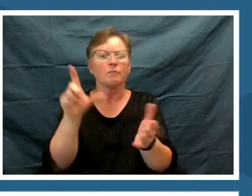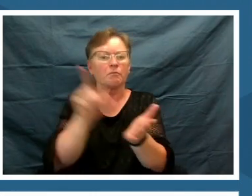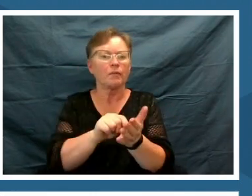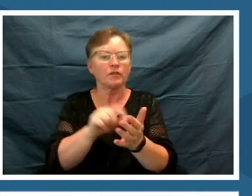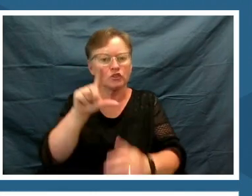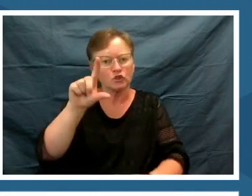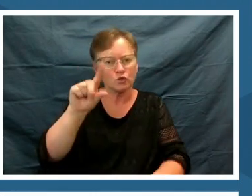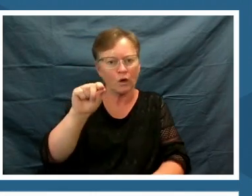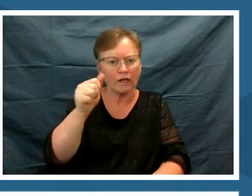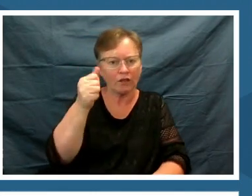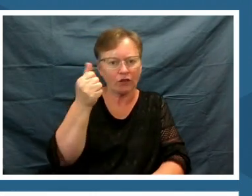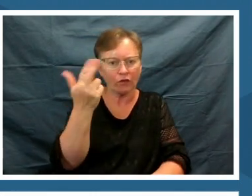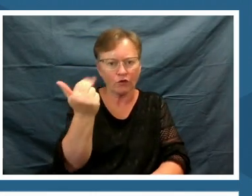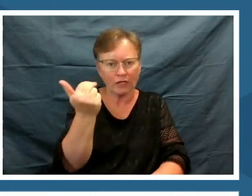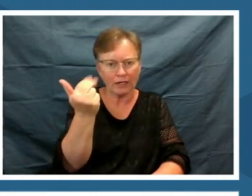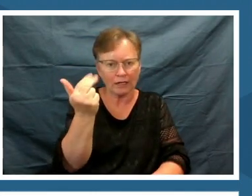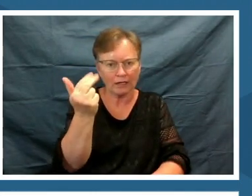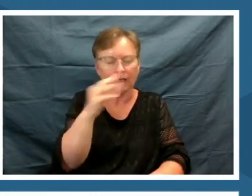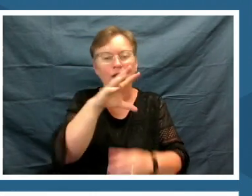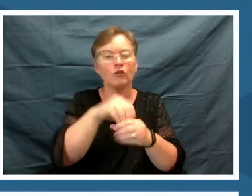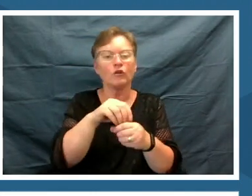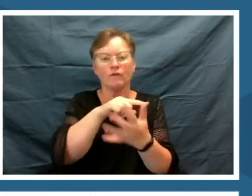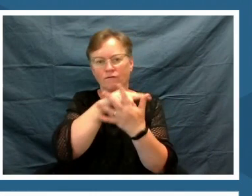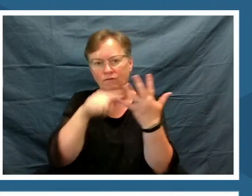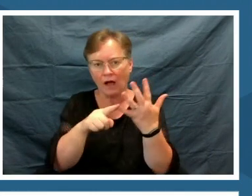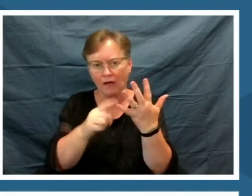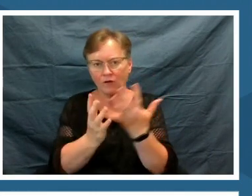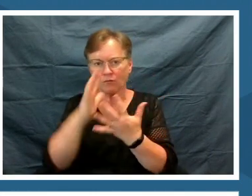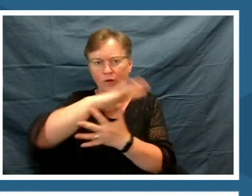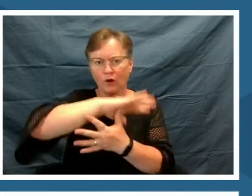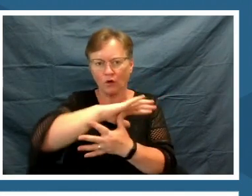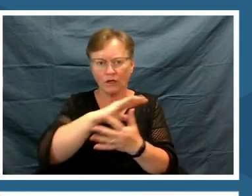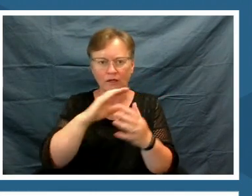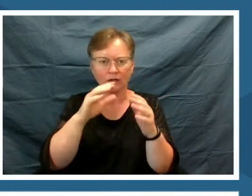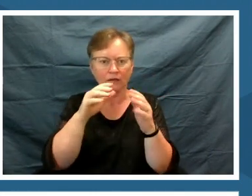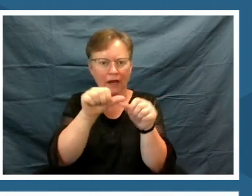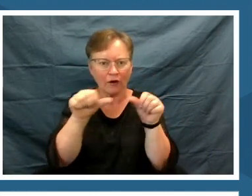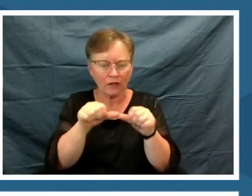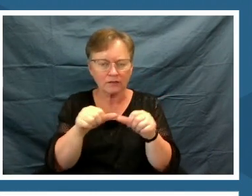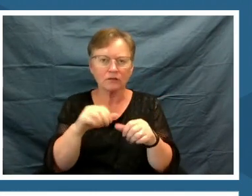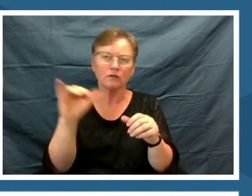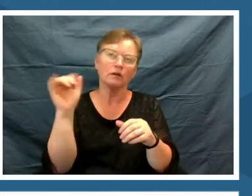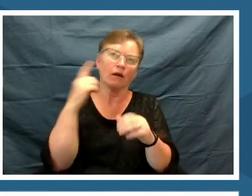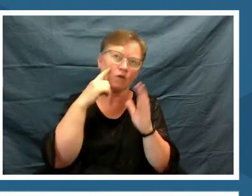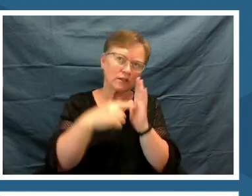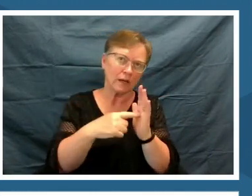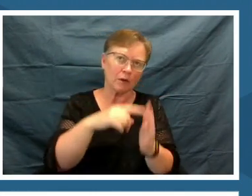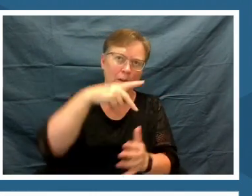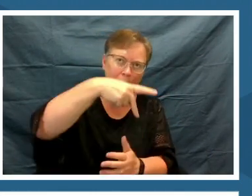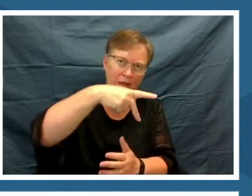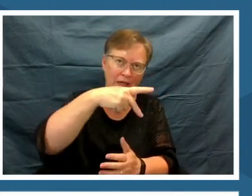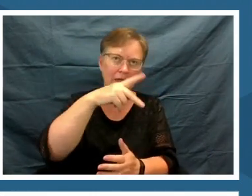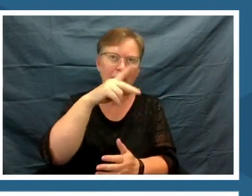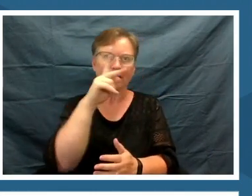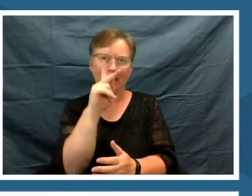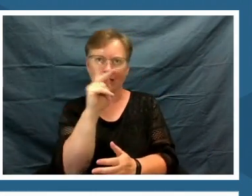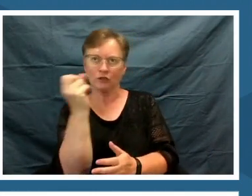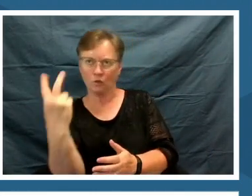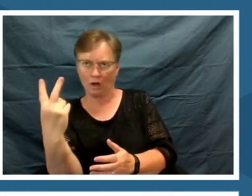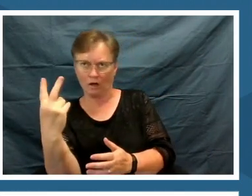priority areas such as p2 pk-12 stem instruction public